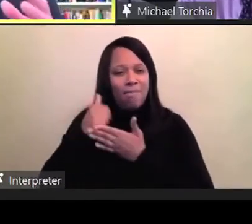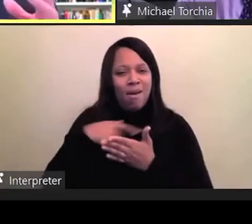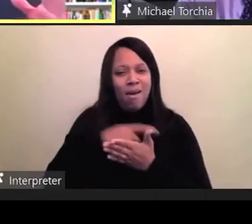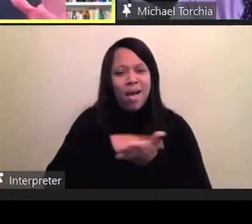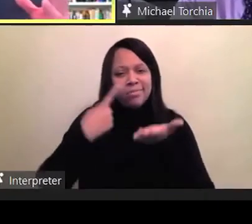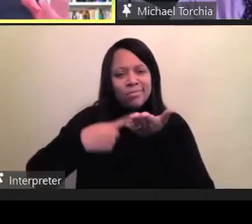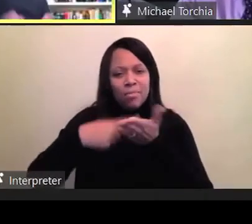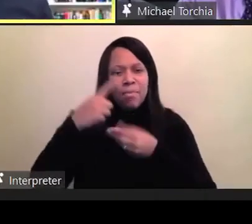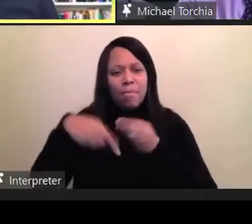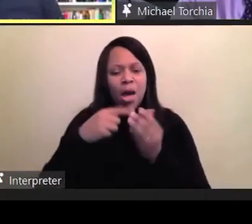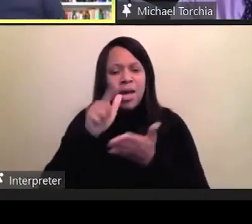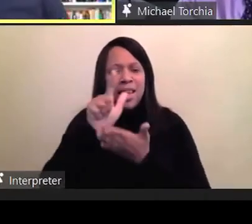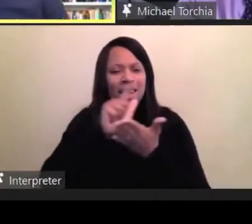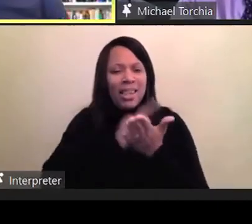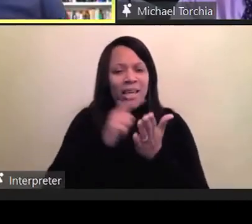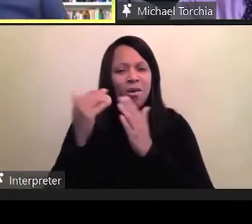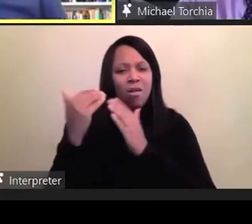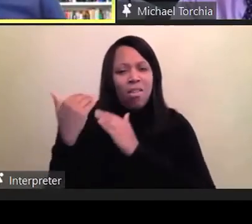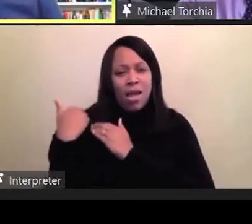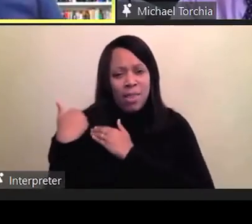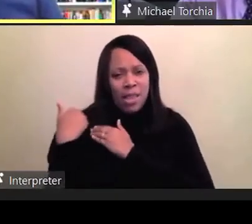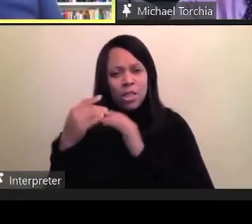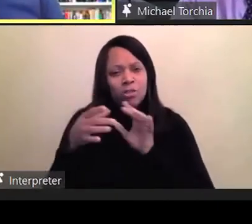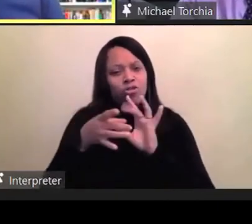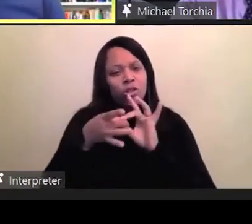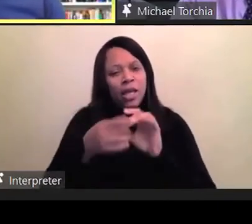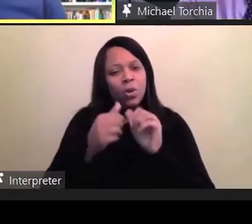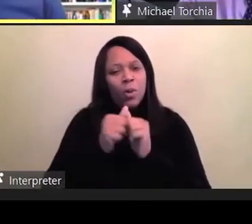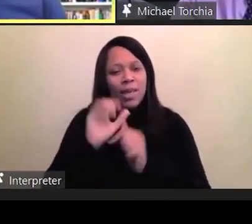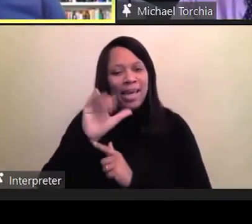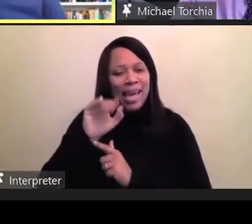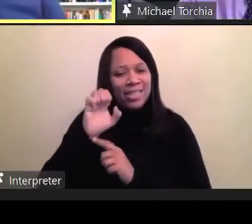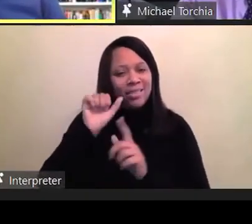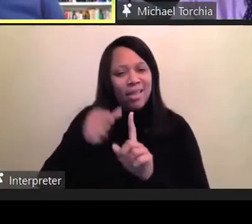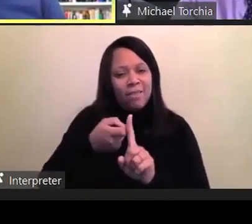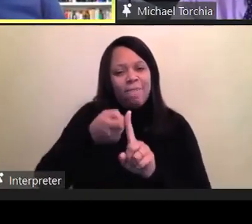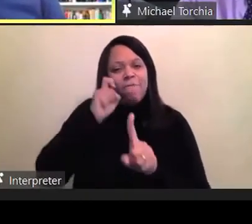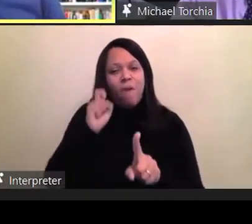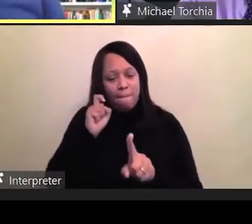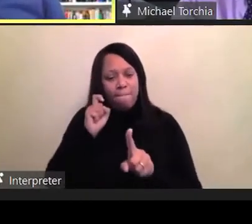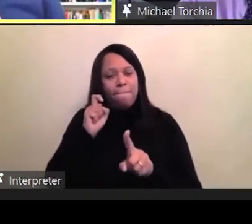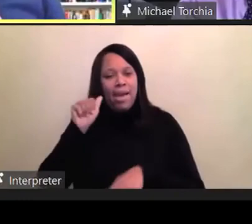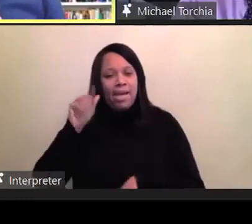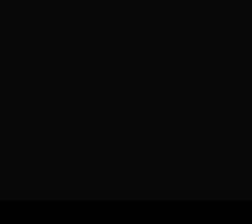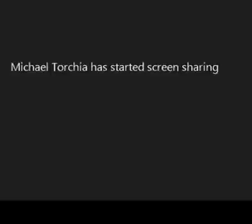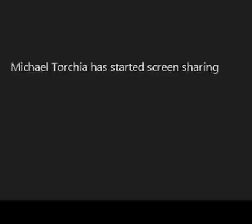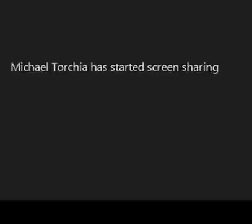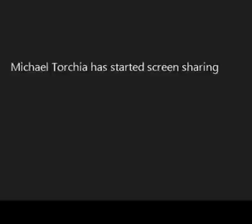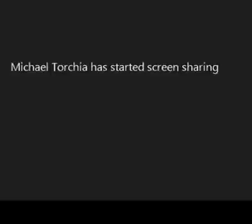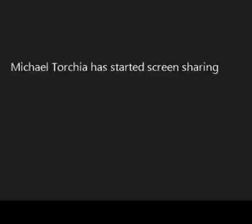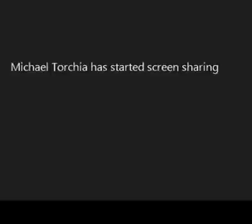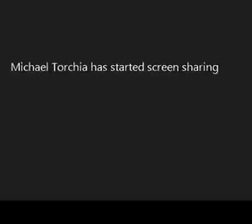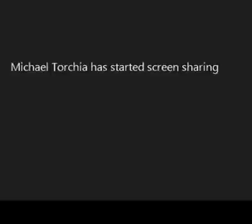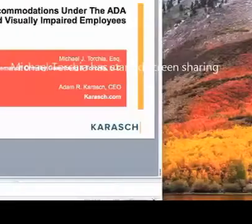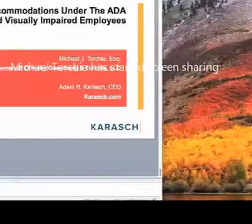by using legal case studies resulting from the ADA law in employment. And the case studies that we'll be talking about